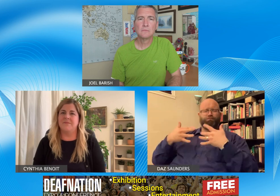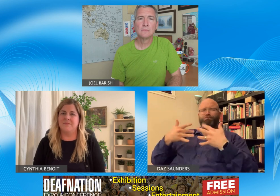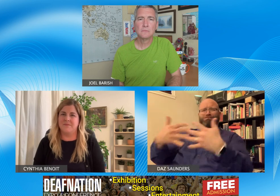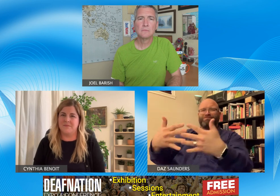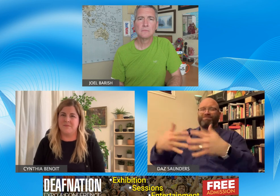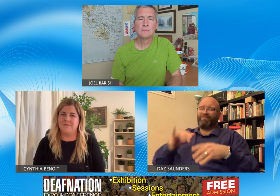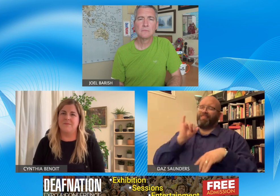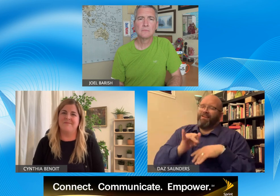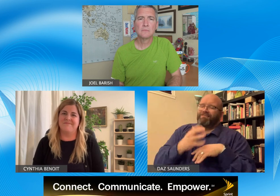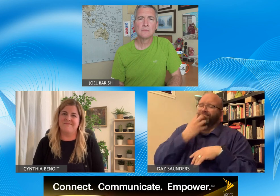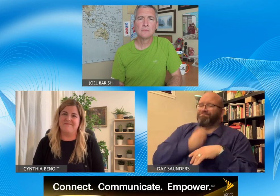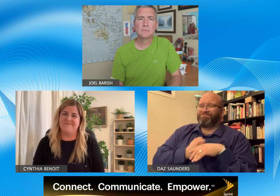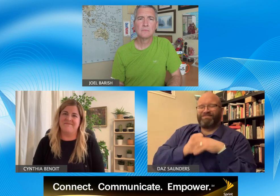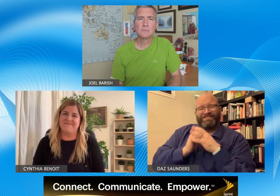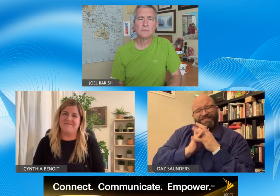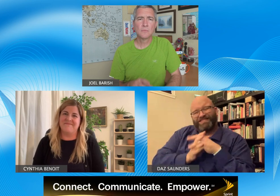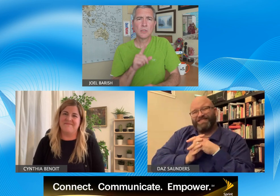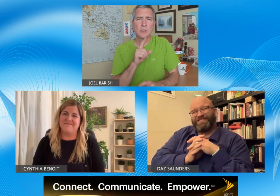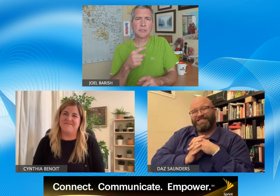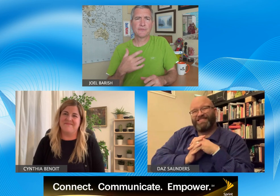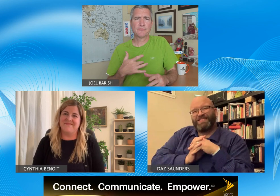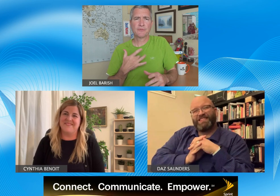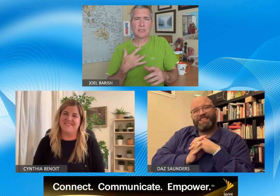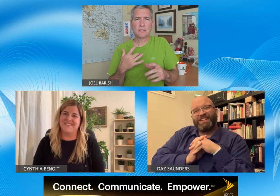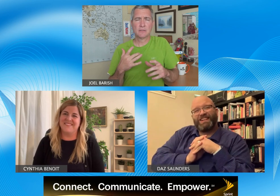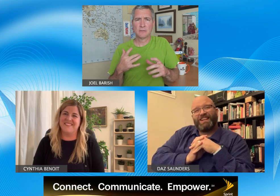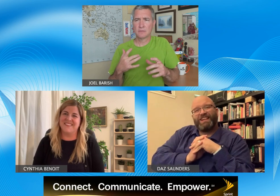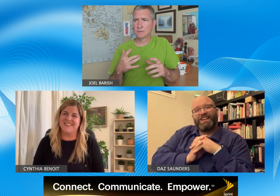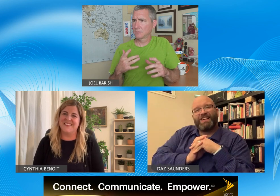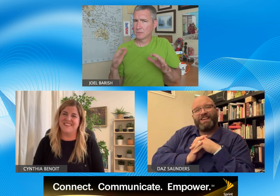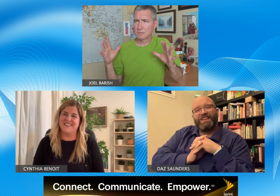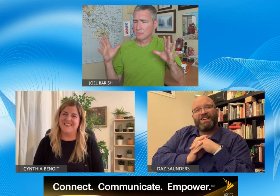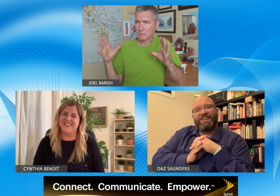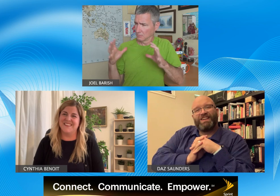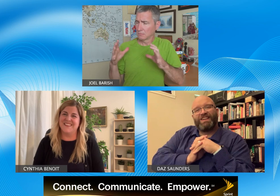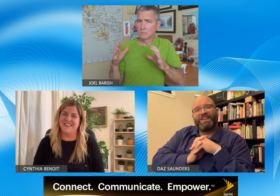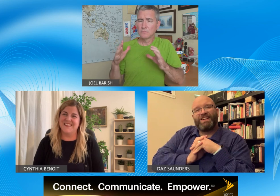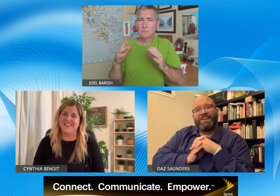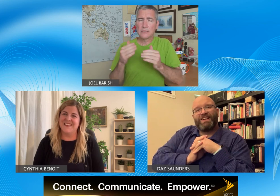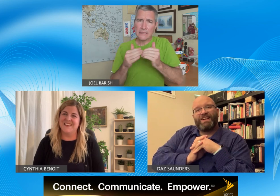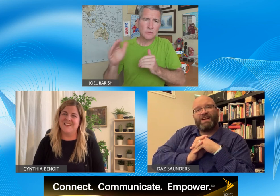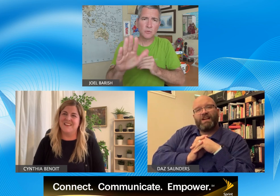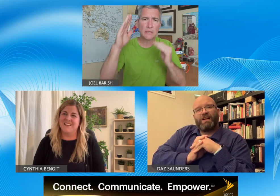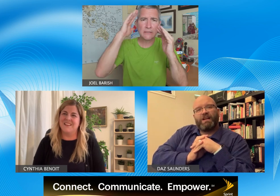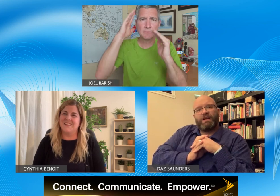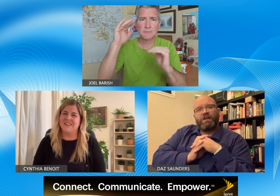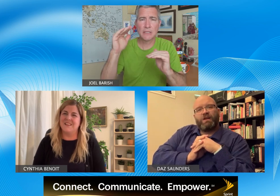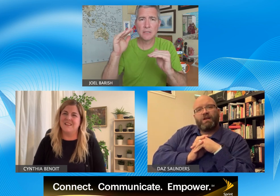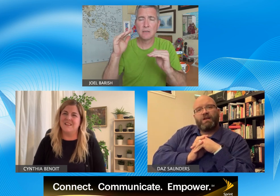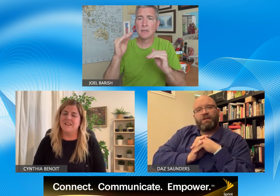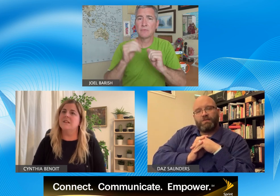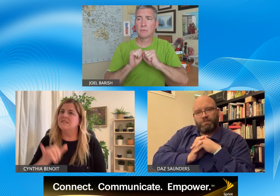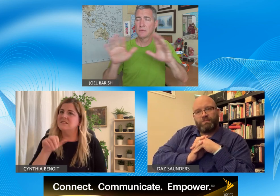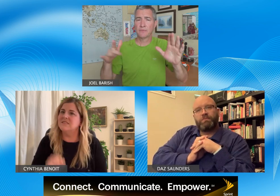I truly treasure the connections I made back then. It truly exceeded your expectations, didn’t it?